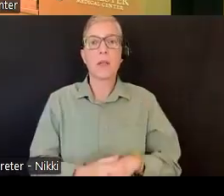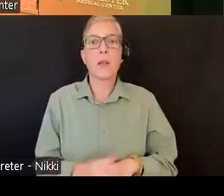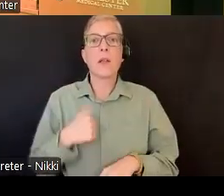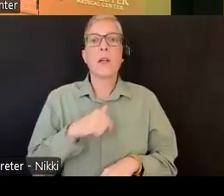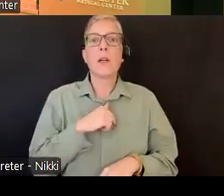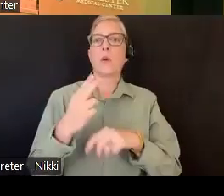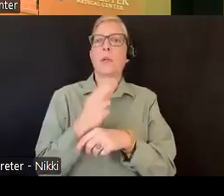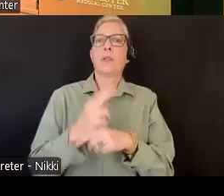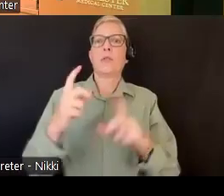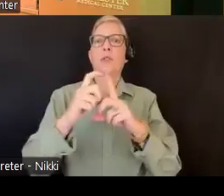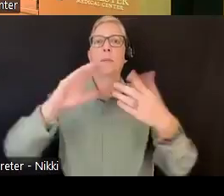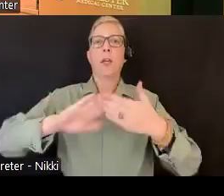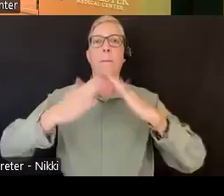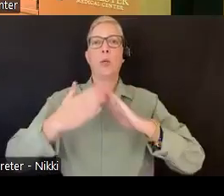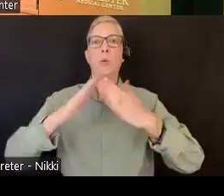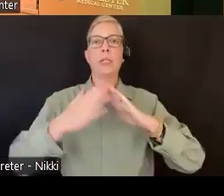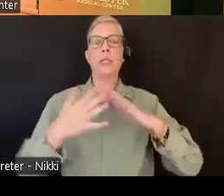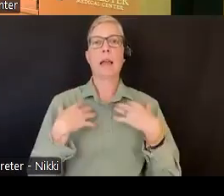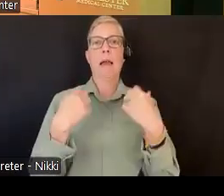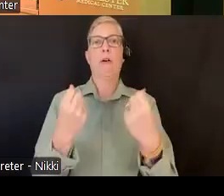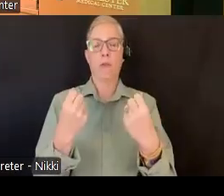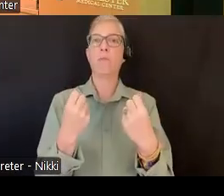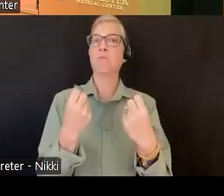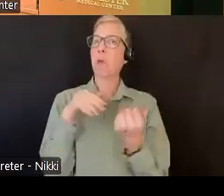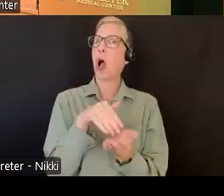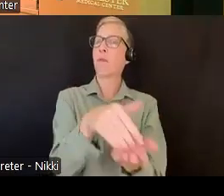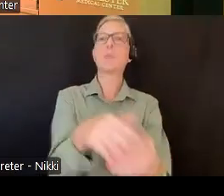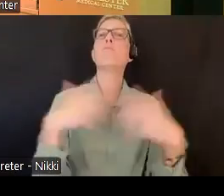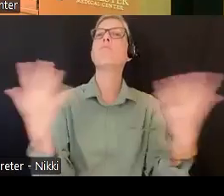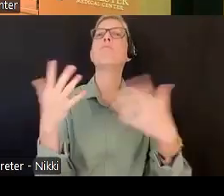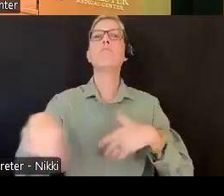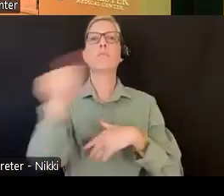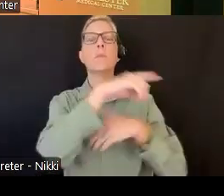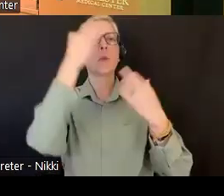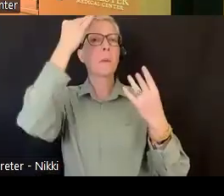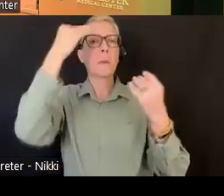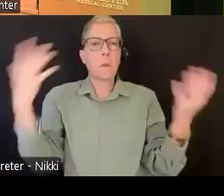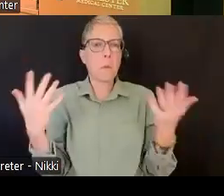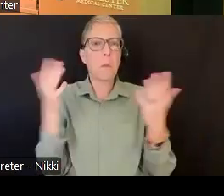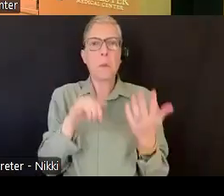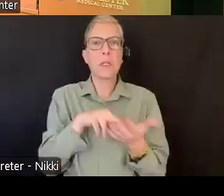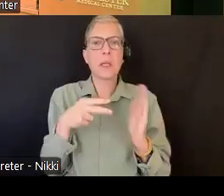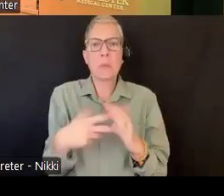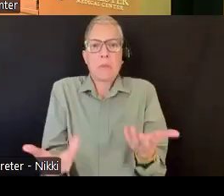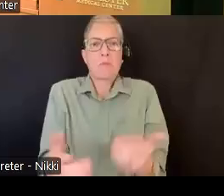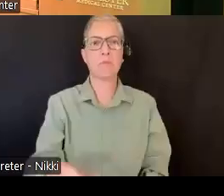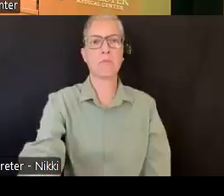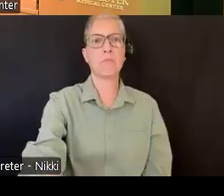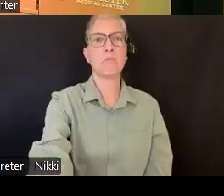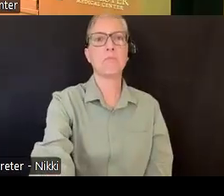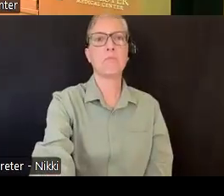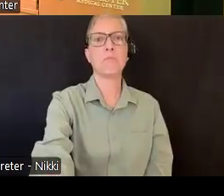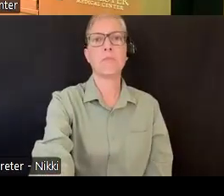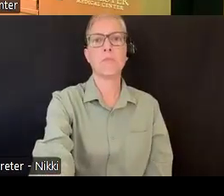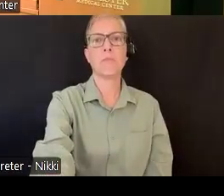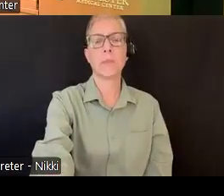health a lot and I want to ask what do you guys think what what what is community health?